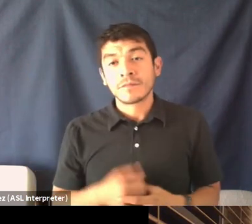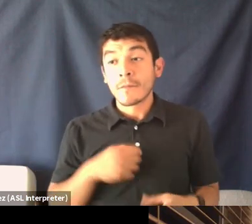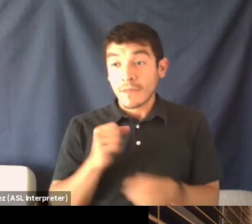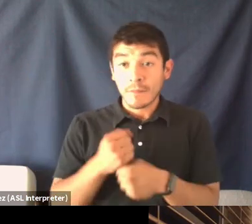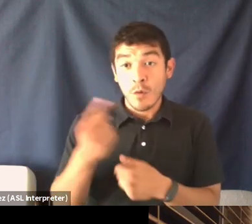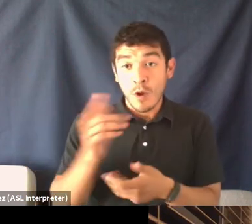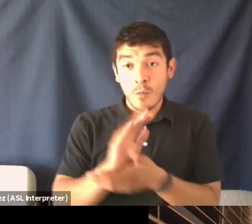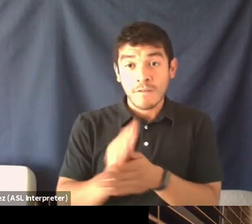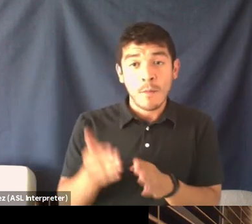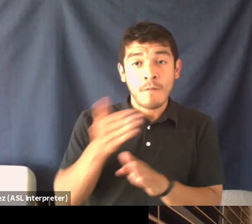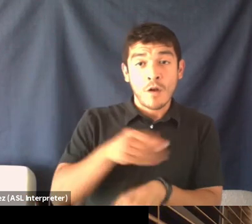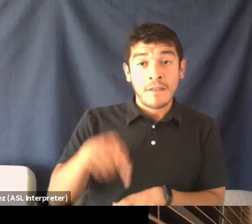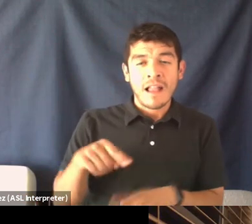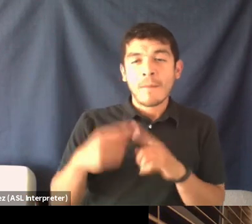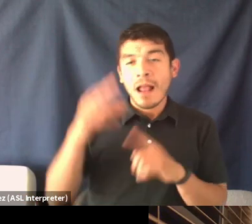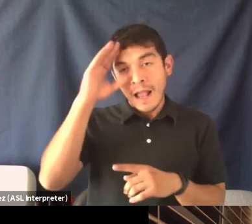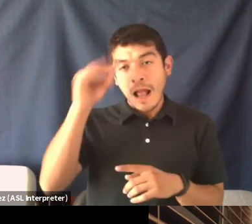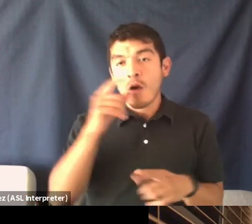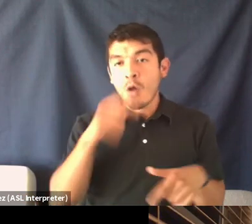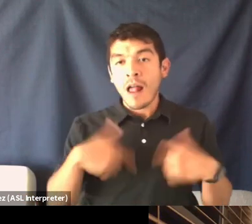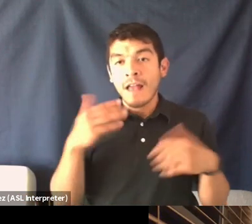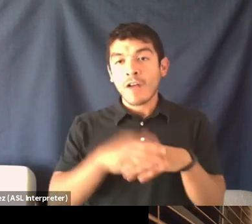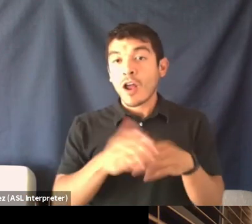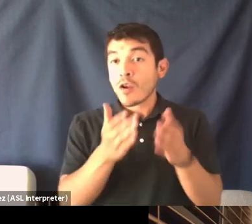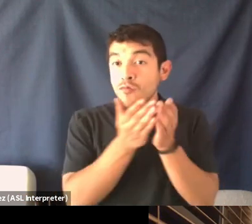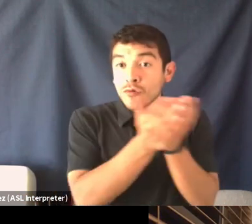about a guy living on a cruise ship for 20 years. He's a passenger, a retiree.